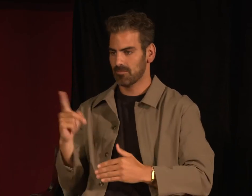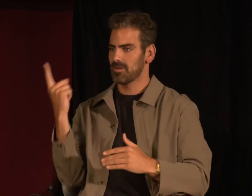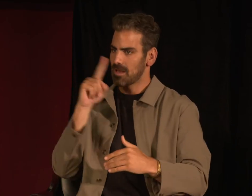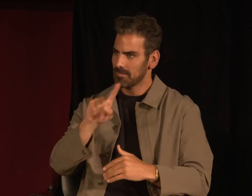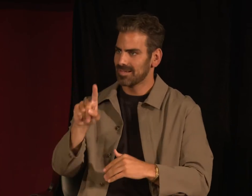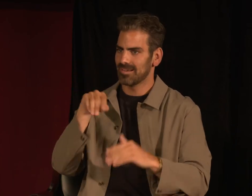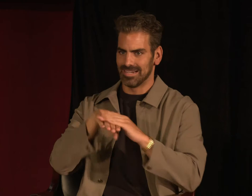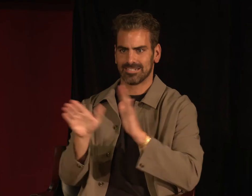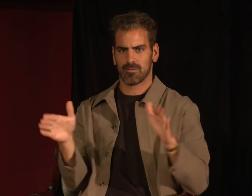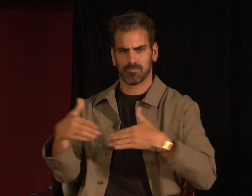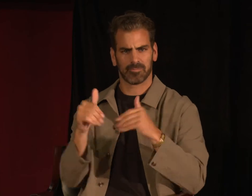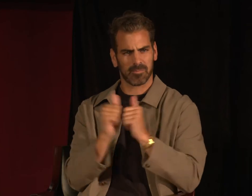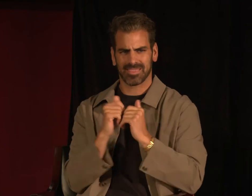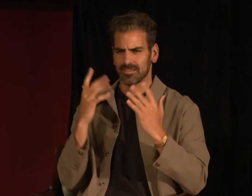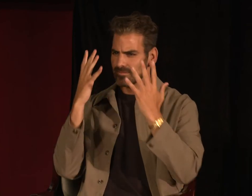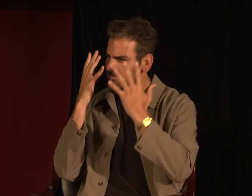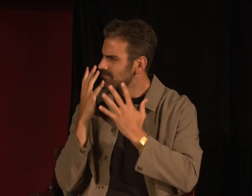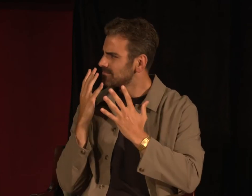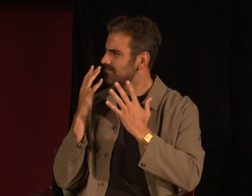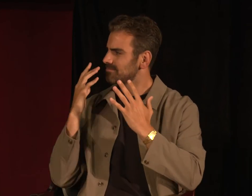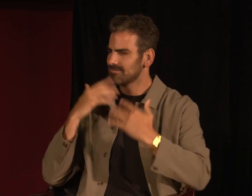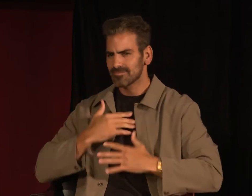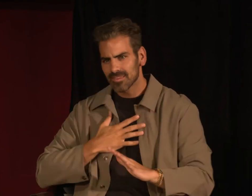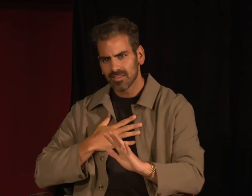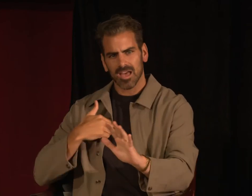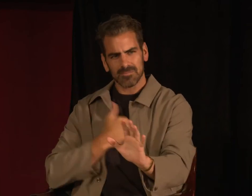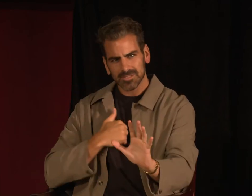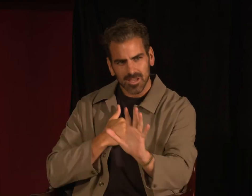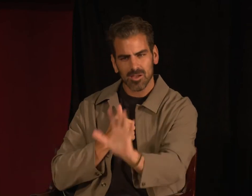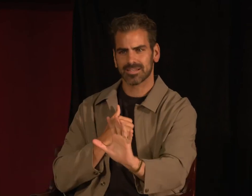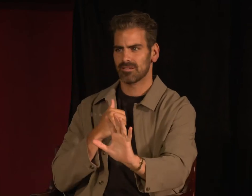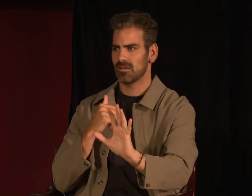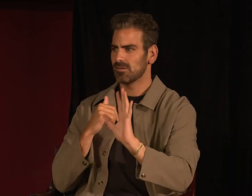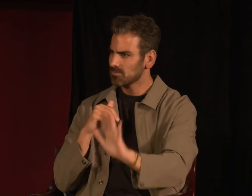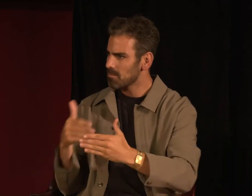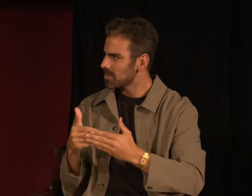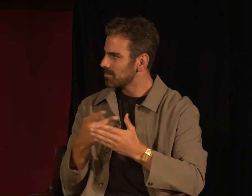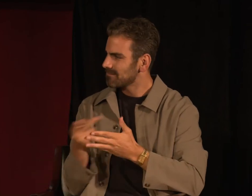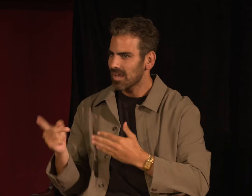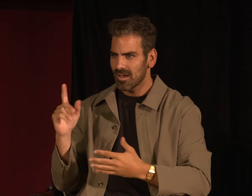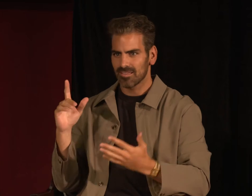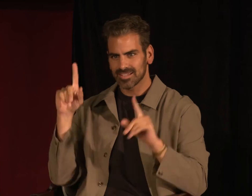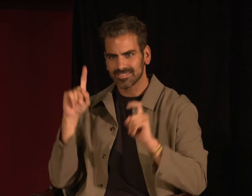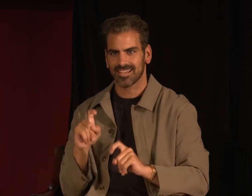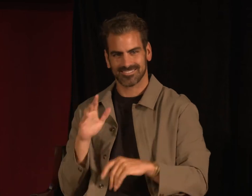the news that your baby has failed the hearing test. And they come into the room and they're solemn and they're upset and they apologize and they comfort you.